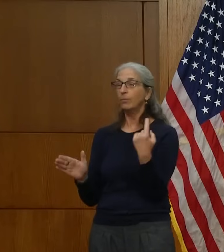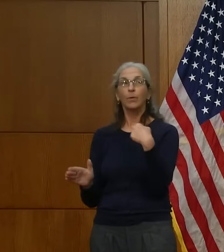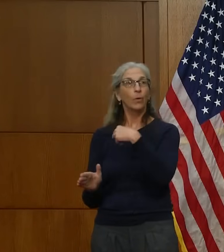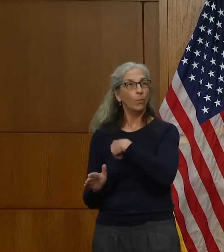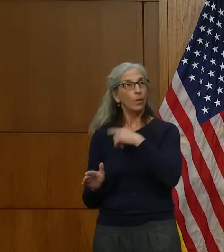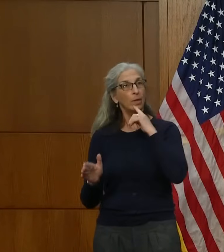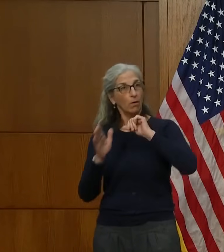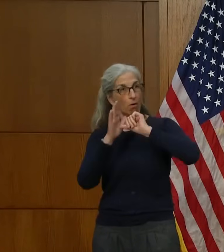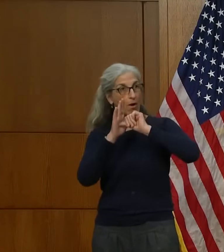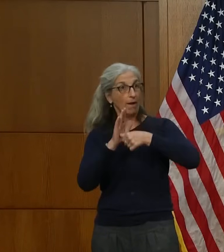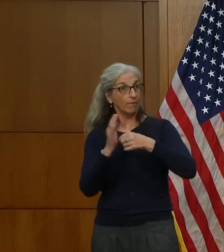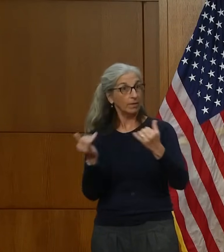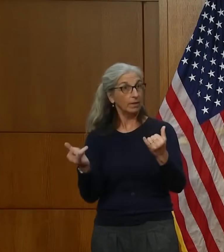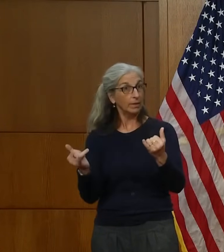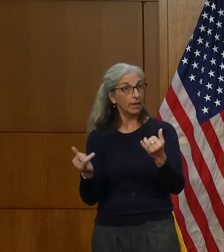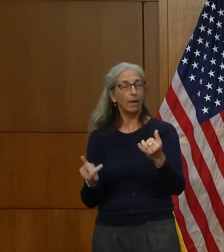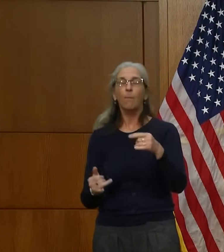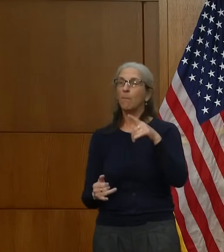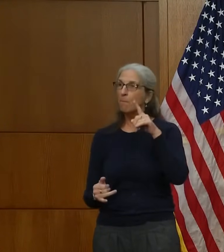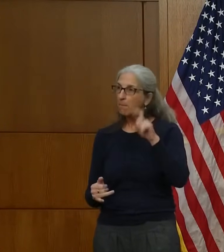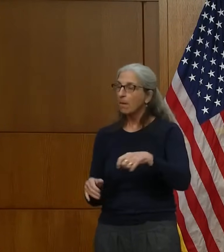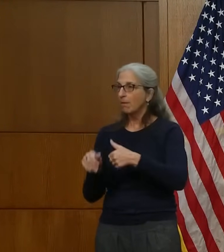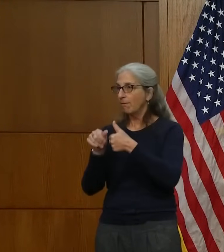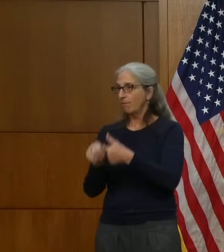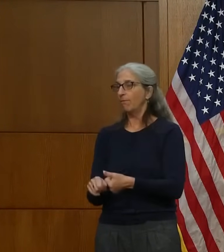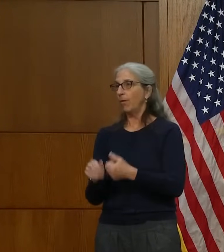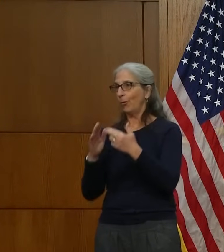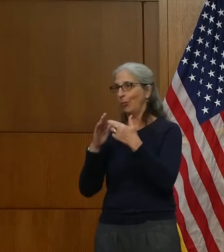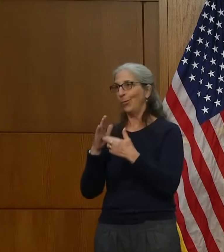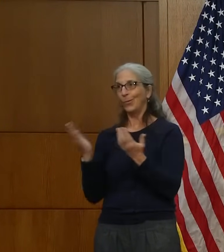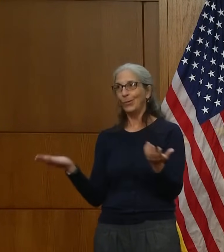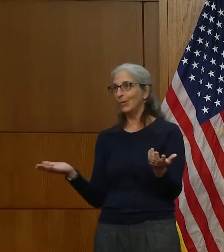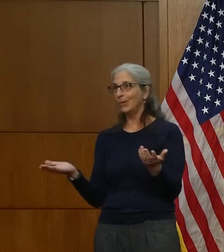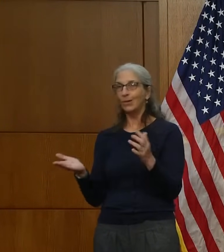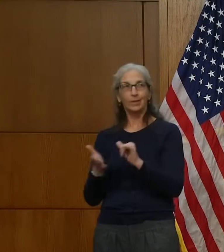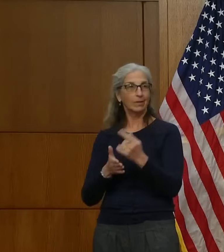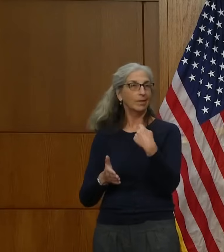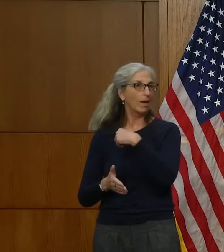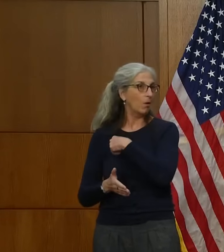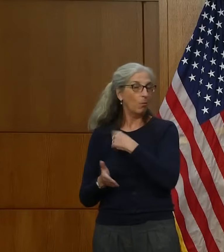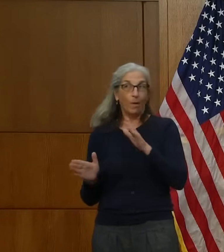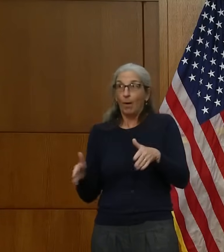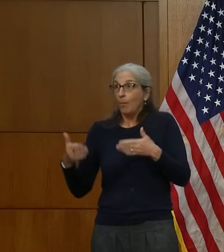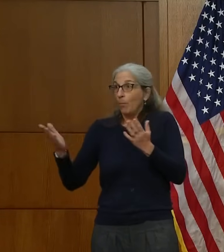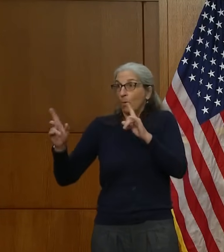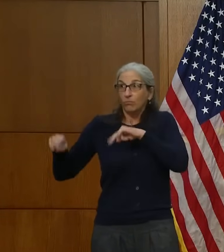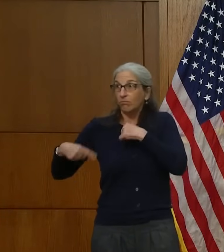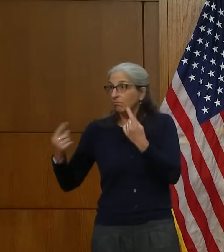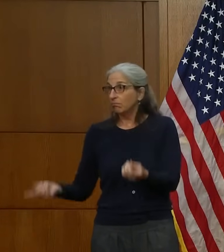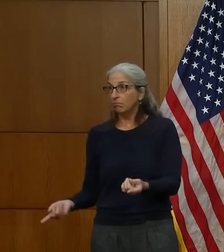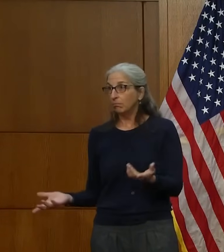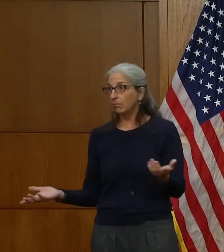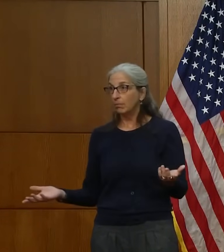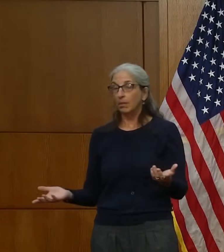THAT WE ARE OUR CHILDREN CAN GET BACK INTO THE. CLASSROOMS